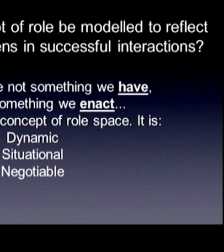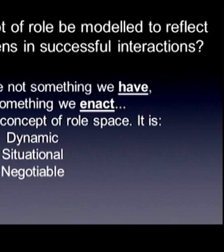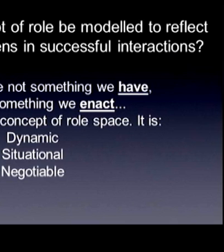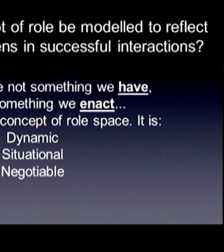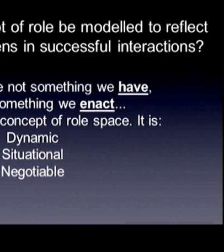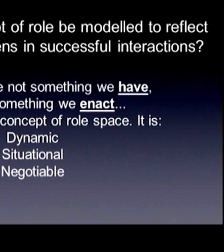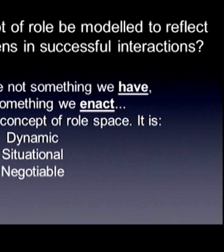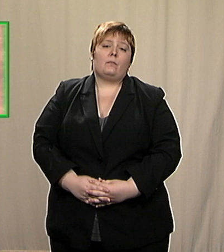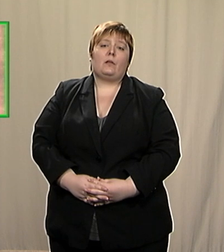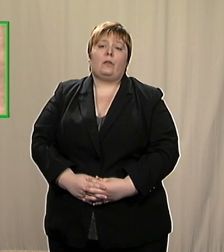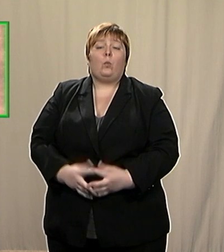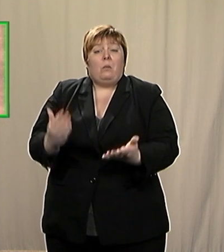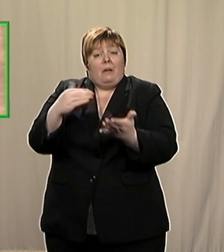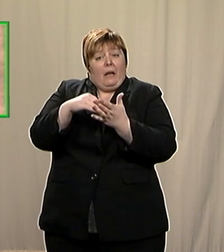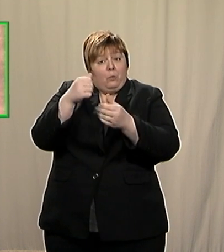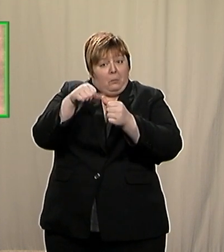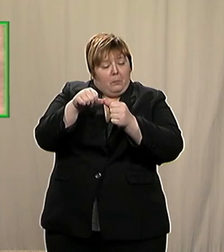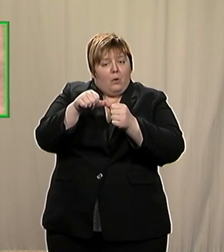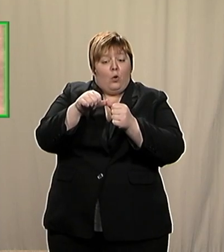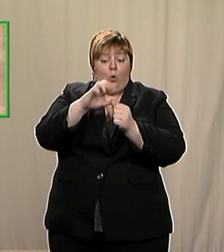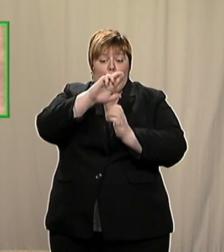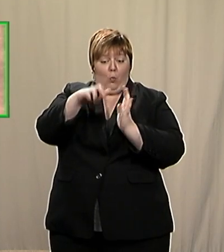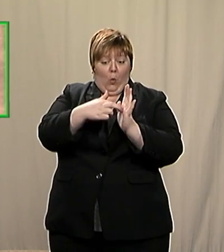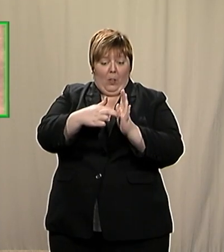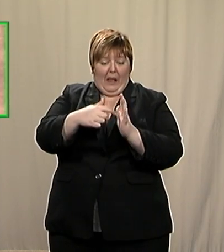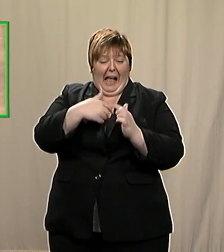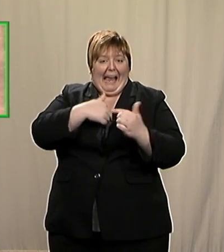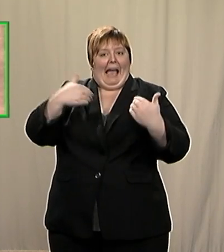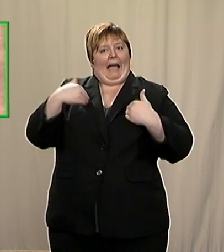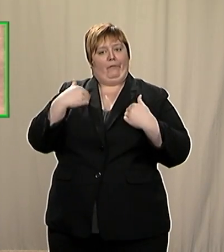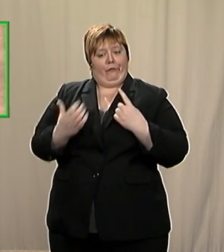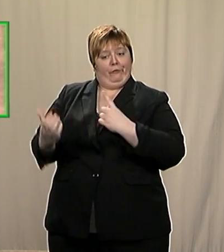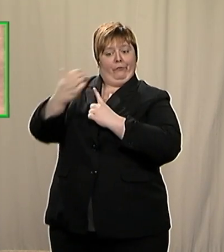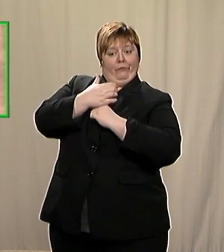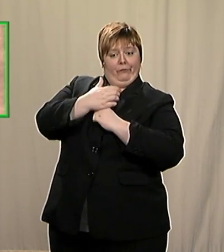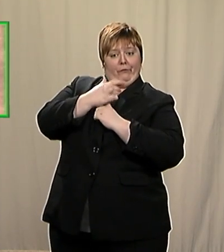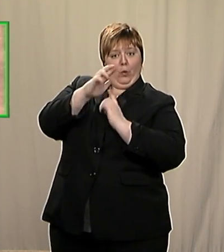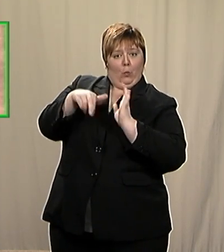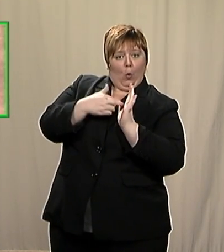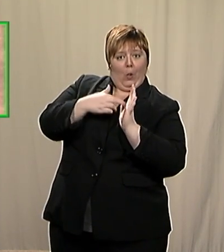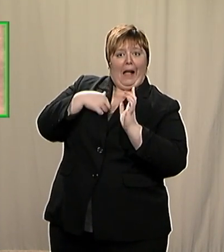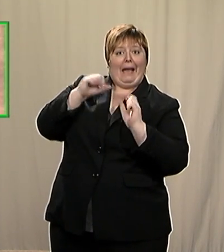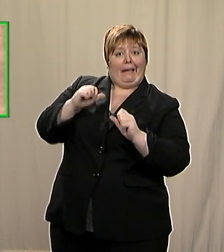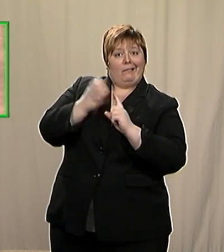So since roles again are not something that we have, they are not entities to be had. Or they're not cloaks to be taken on or off.